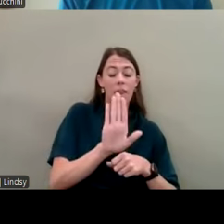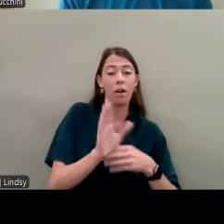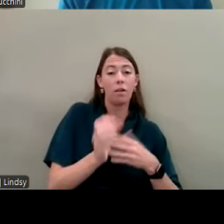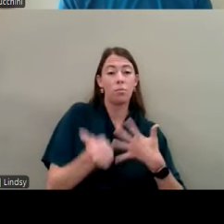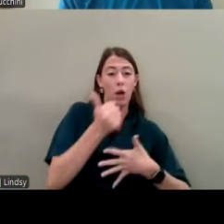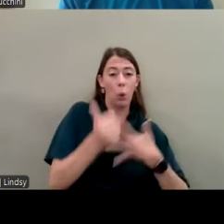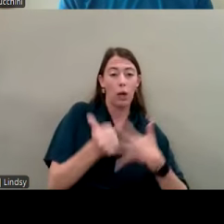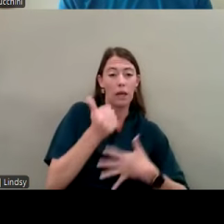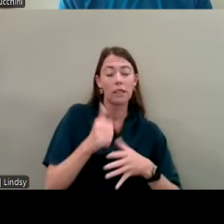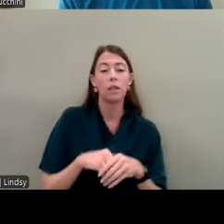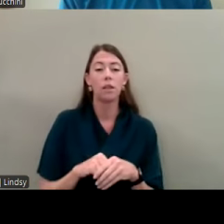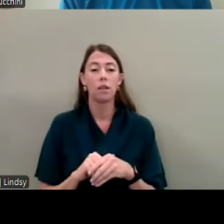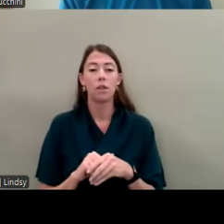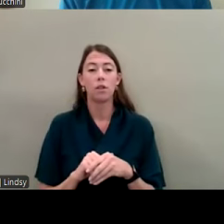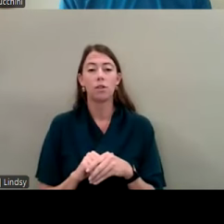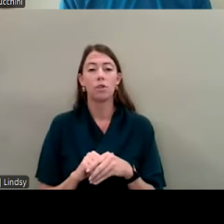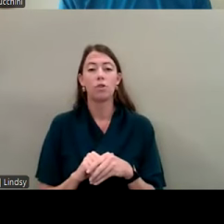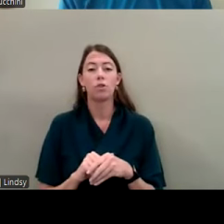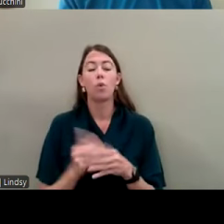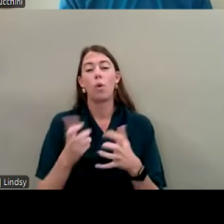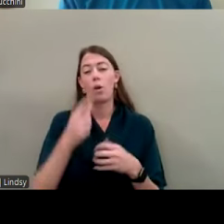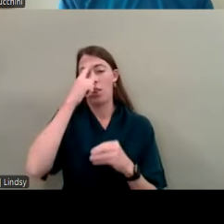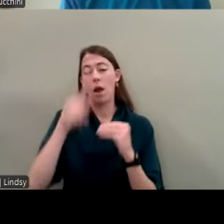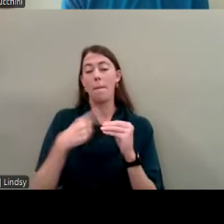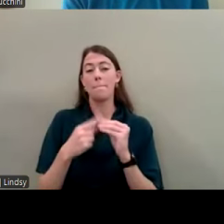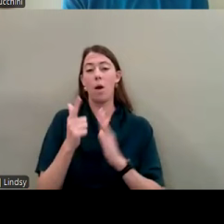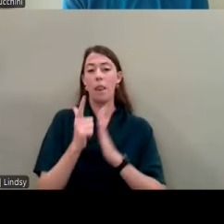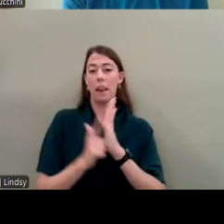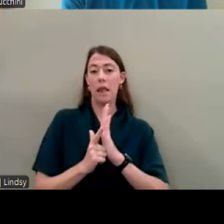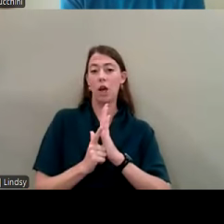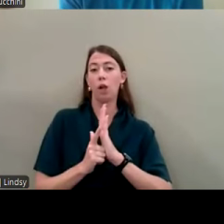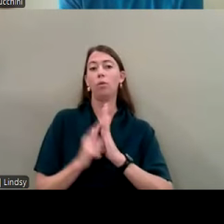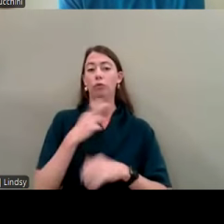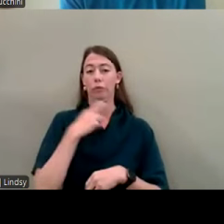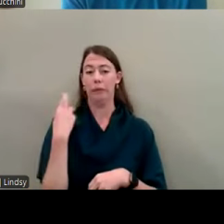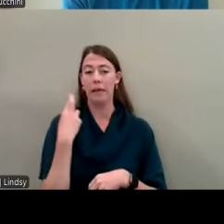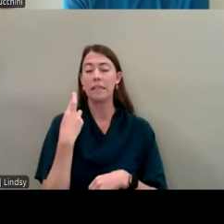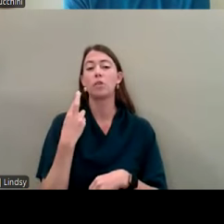in terms of the legal exposures, and you might need to work with the digital directors in order